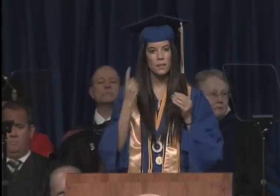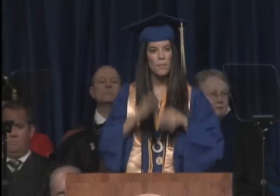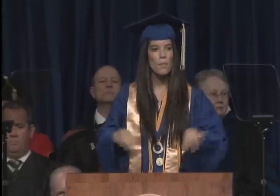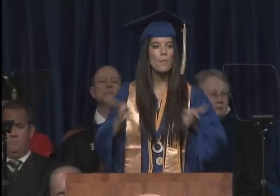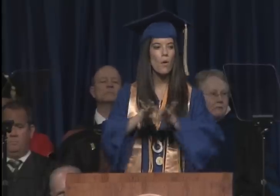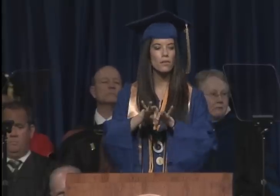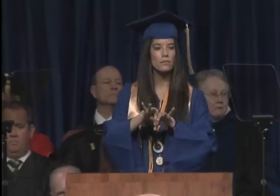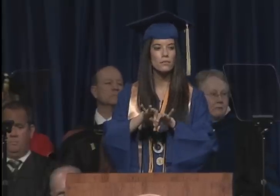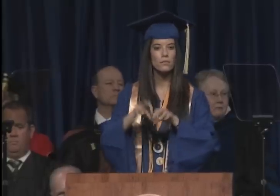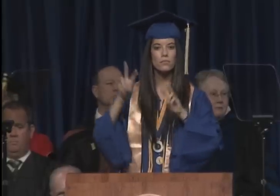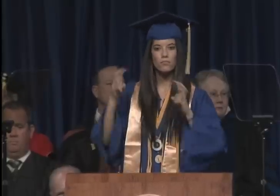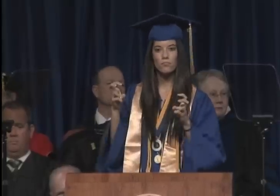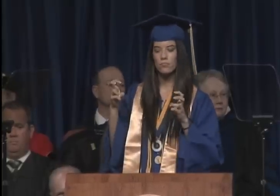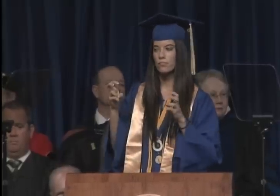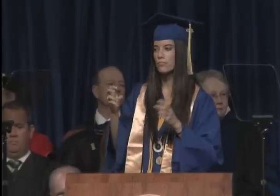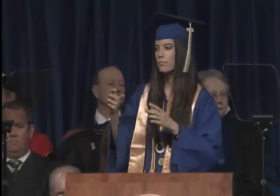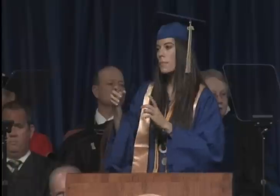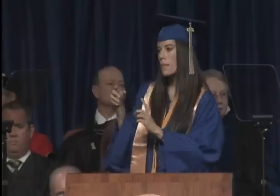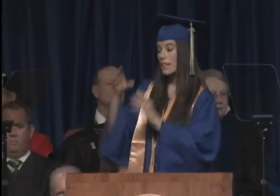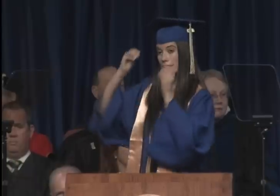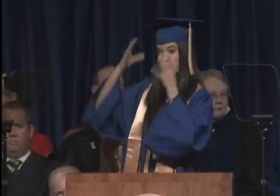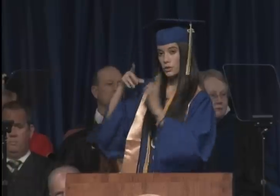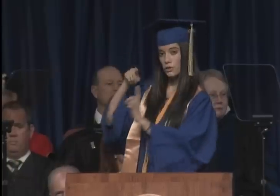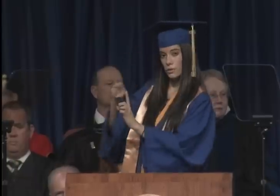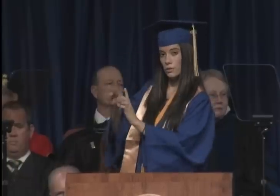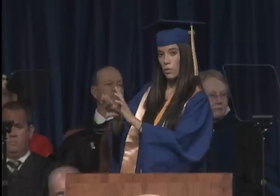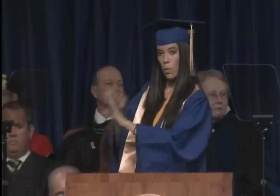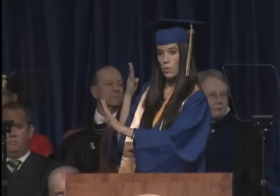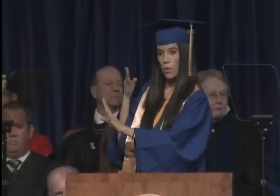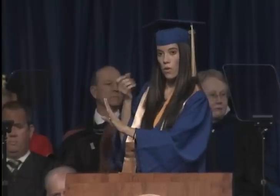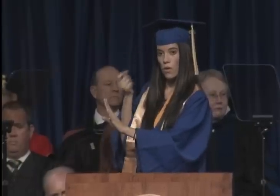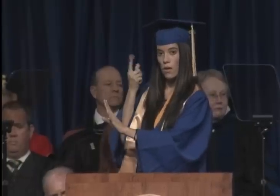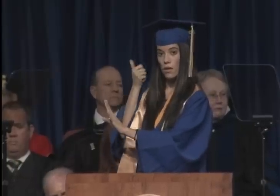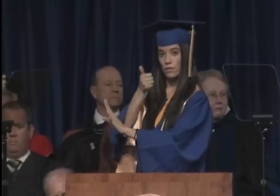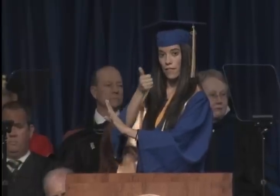strength, and assertiveness. The one thing that makes Gallaudet stand out for me